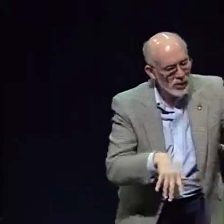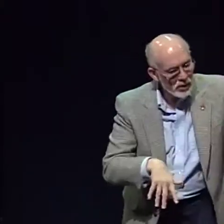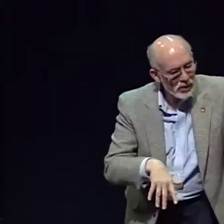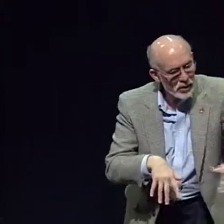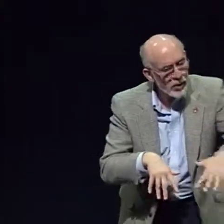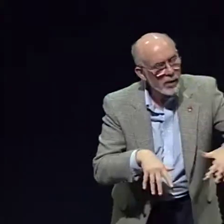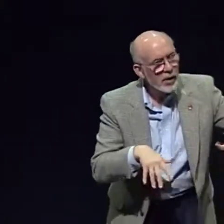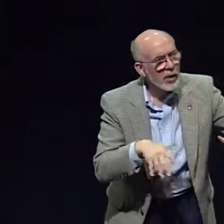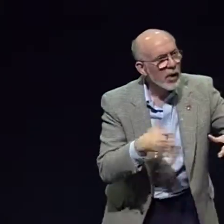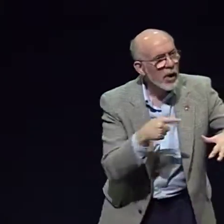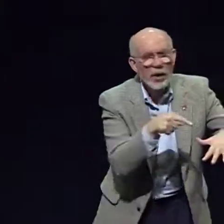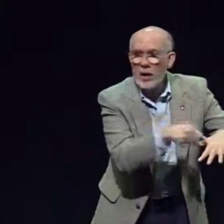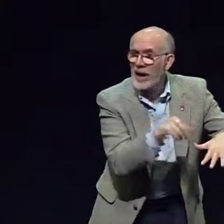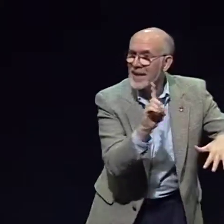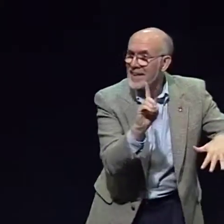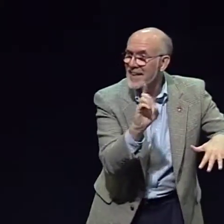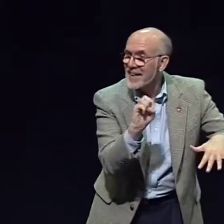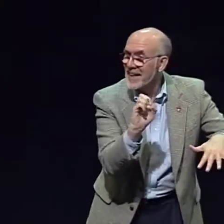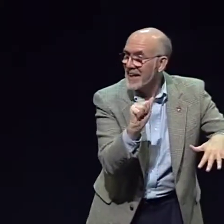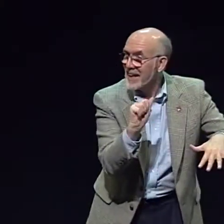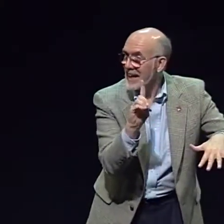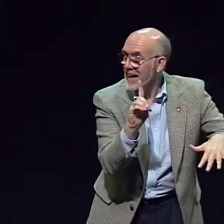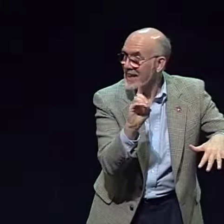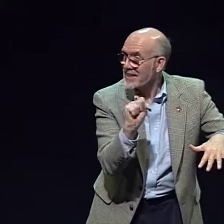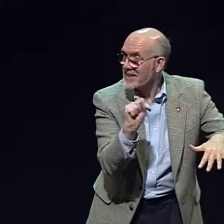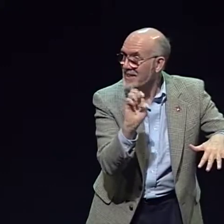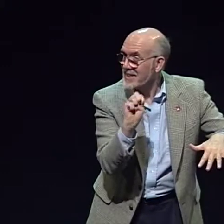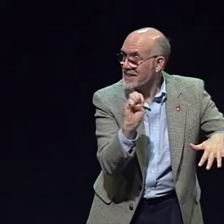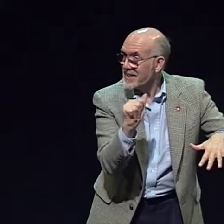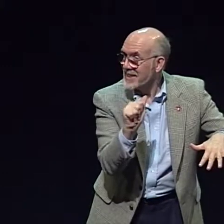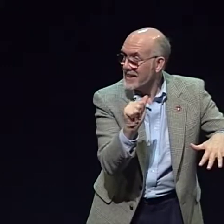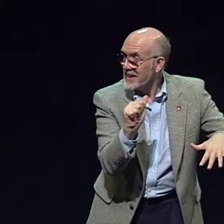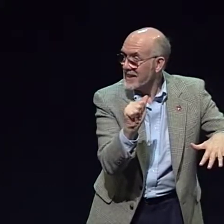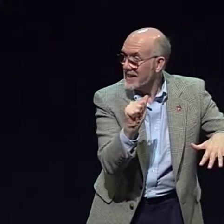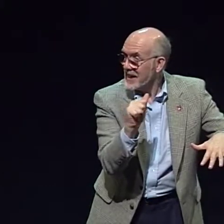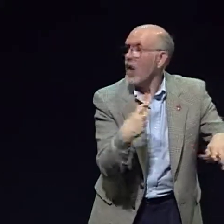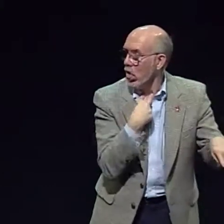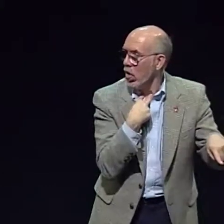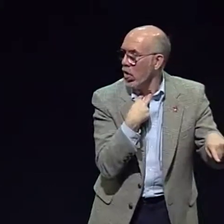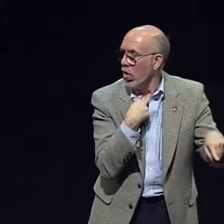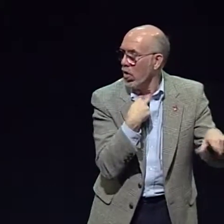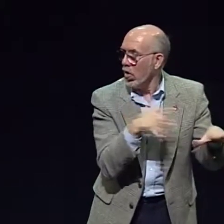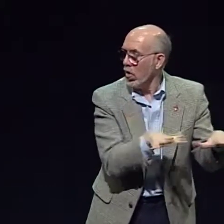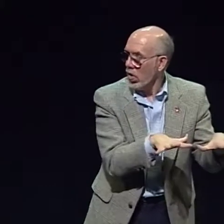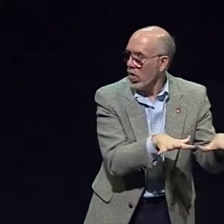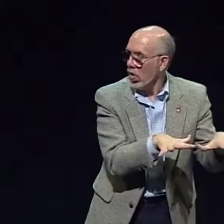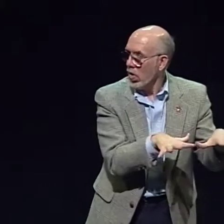FREE-FLOWING DOWN UNTIL IT ENTERS THE DEAD SEA,